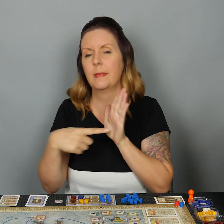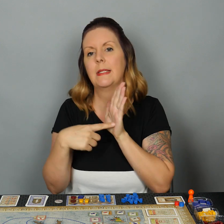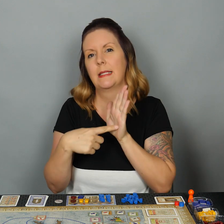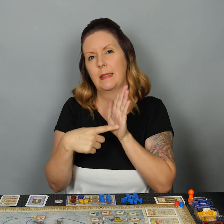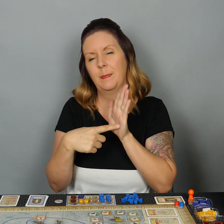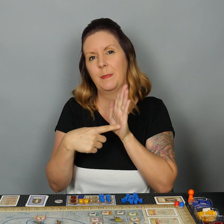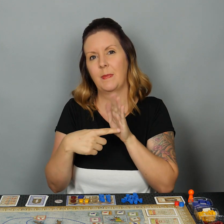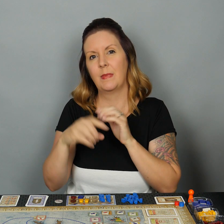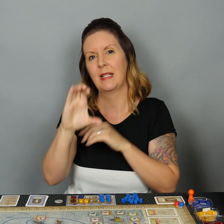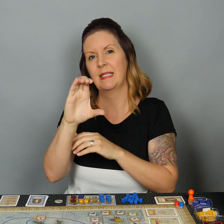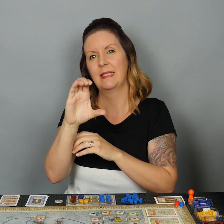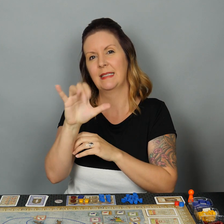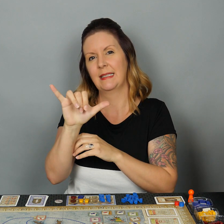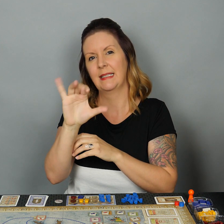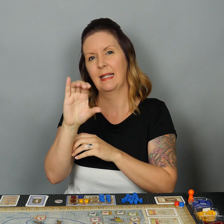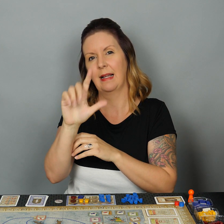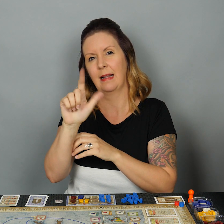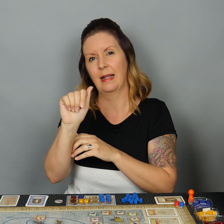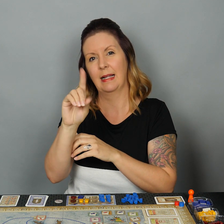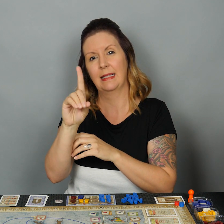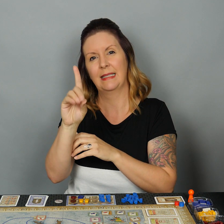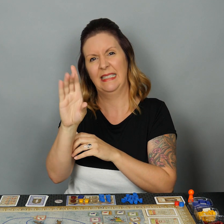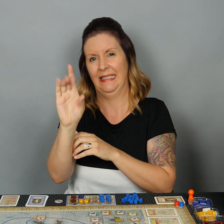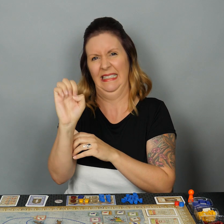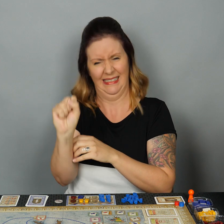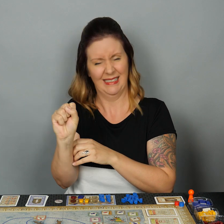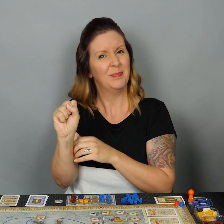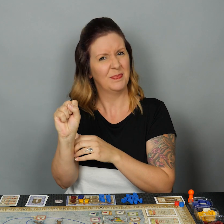For example, Cyclades.